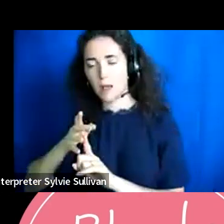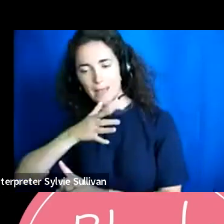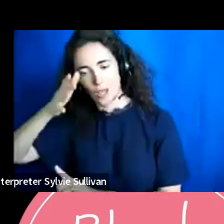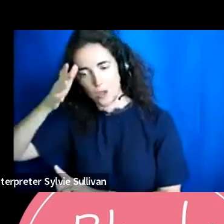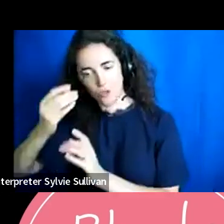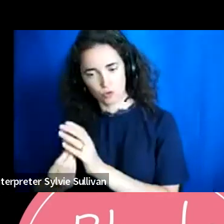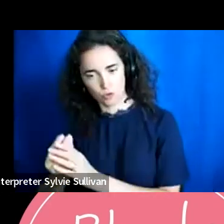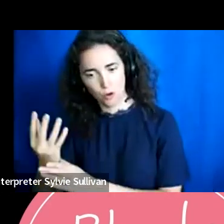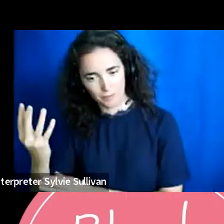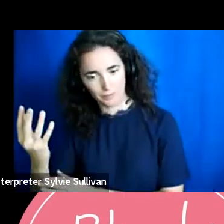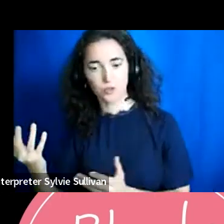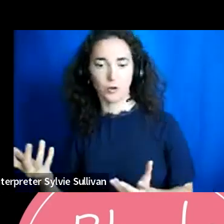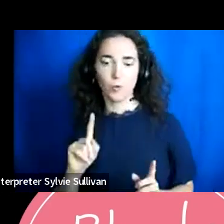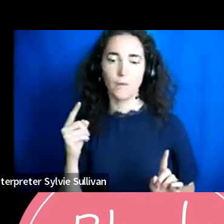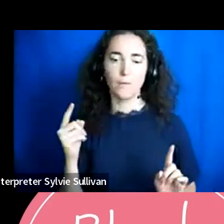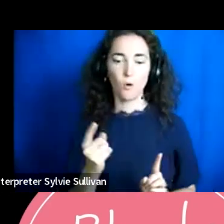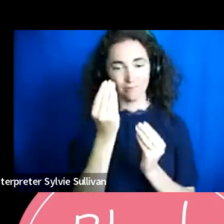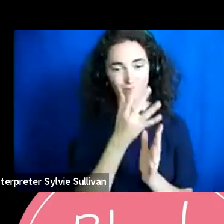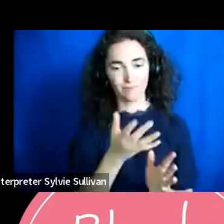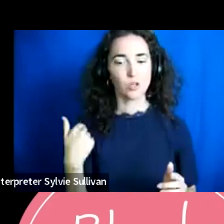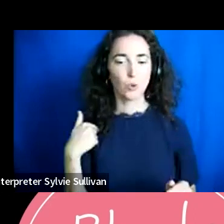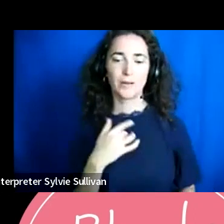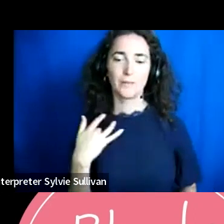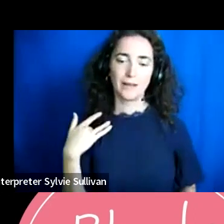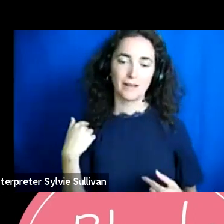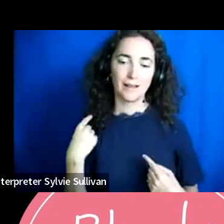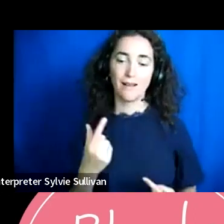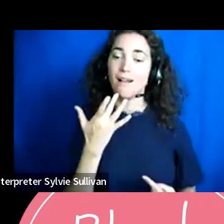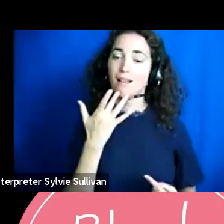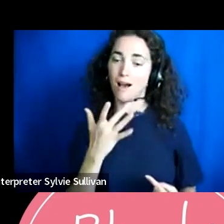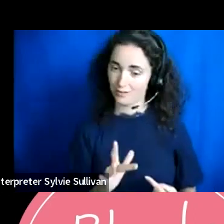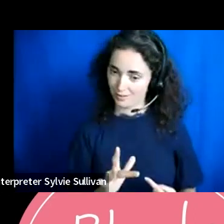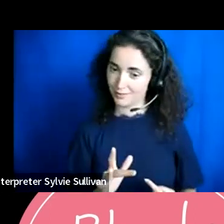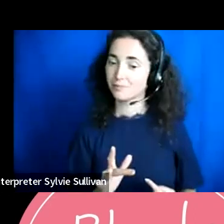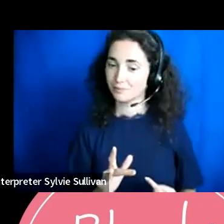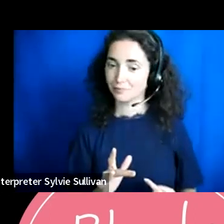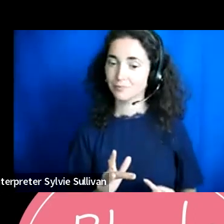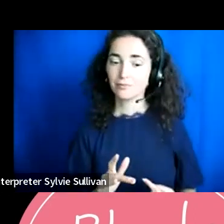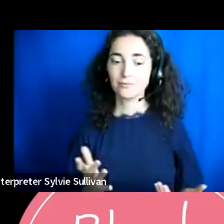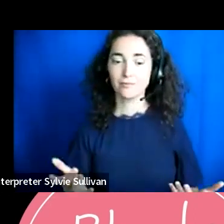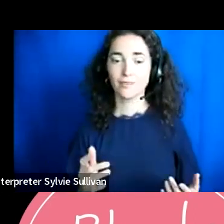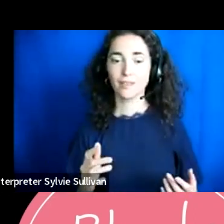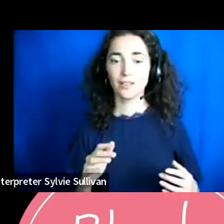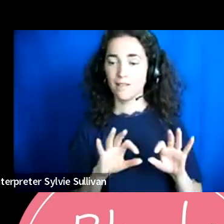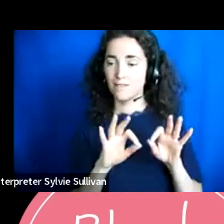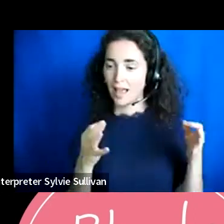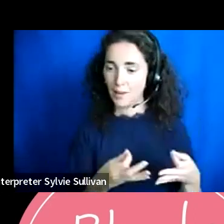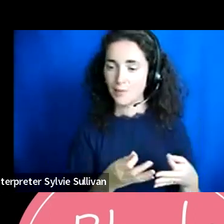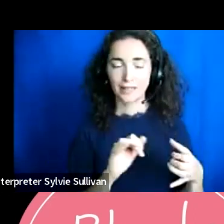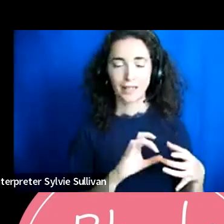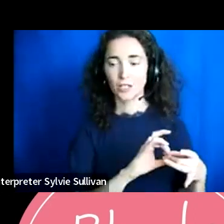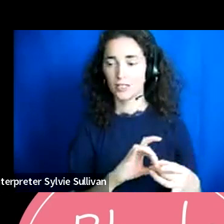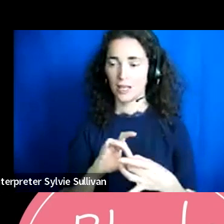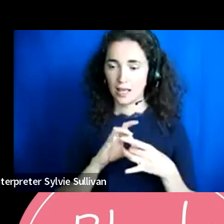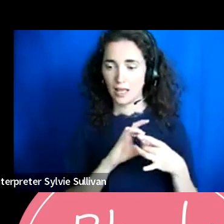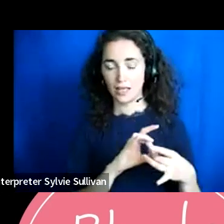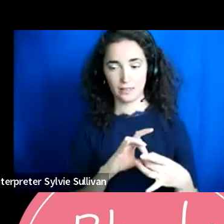And so one of the things that I just want to say is we've been pretty fortunate enough where we've been able to connect with these families early, on, sometimes when we get a kid that's visually impaired later